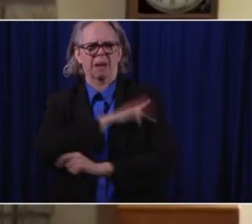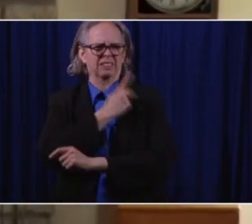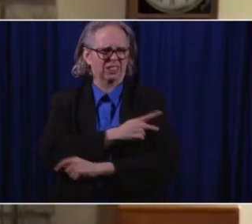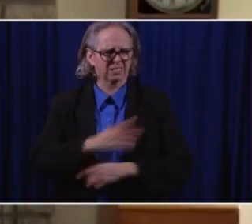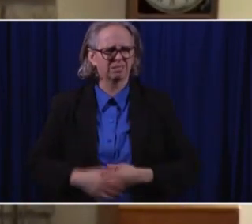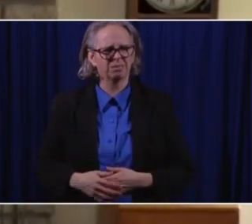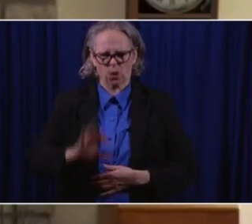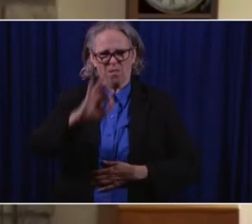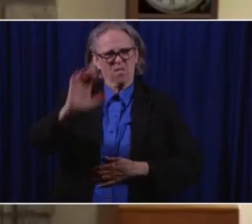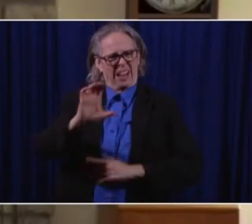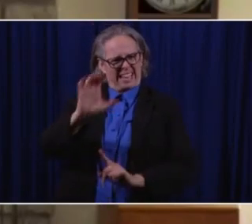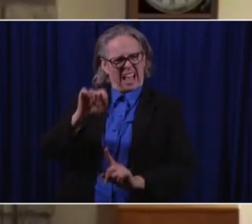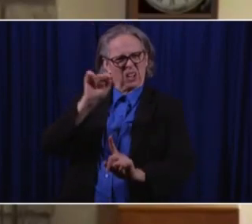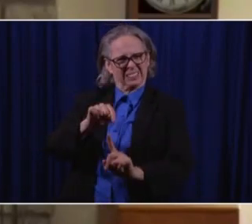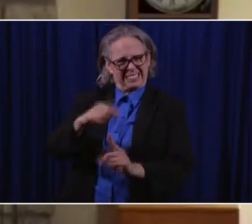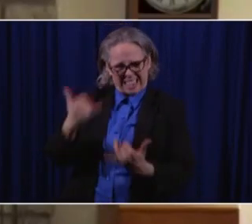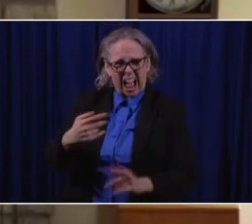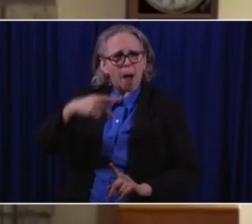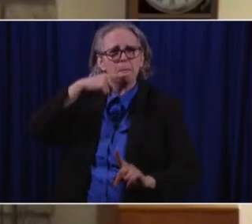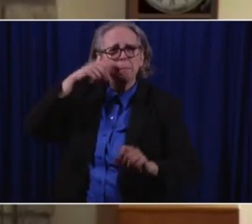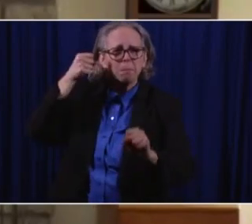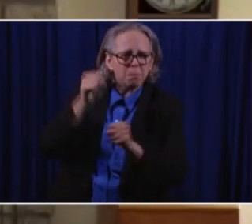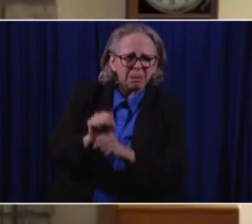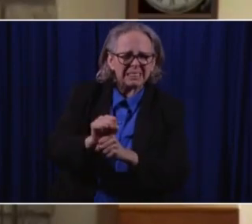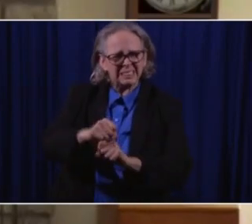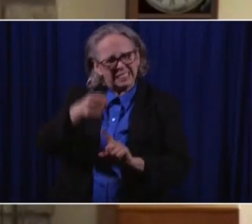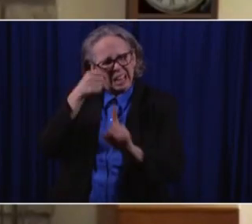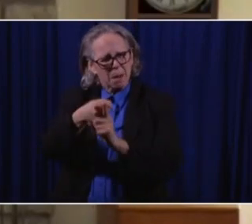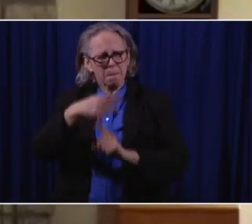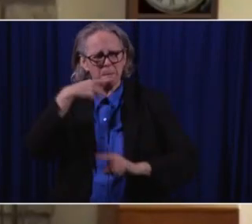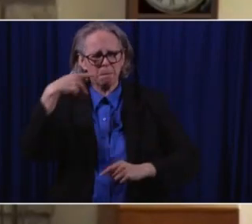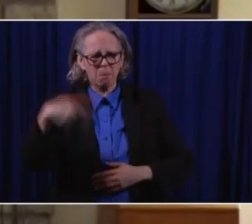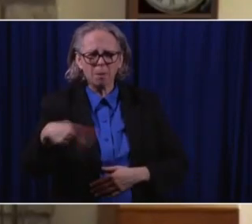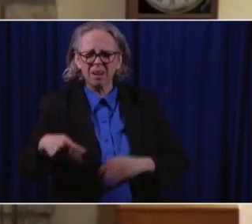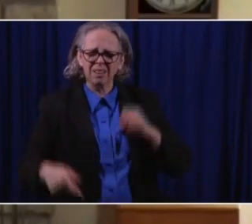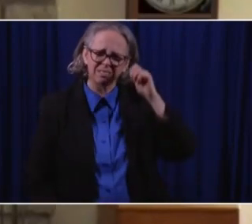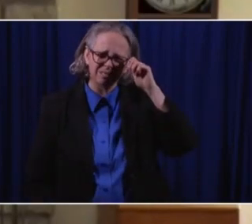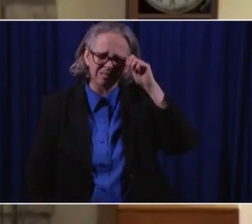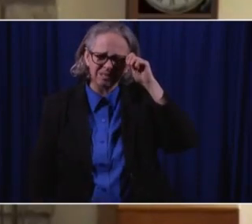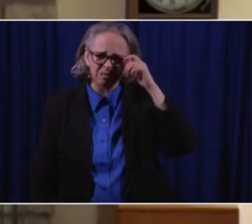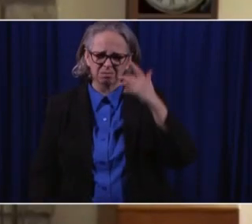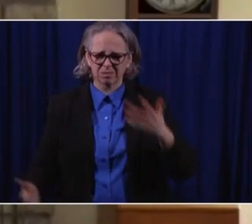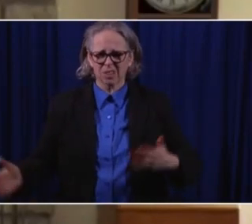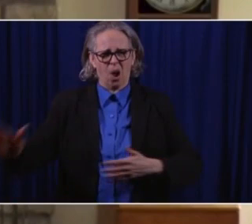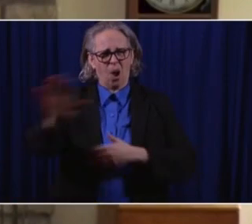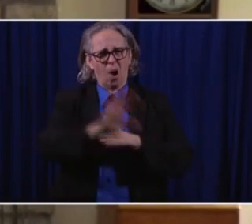we see that great surge all across our country. Other counties may not be seen continuous uninterrupted increases in the same way that is causing Franklin County to go to purple. But we should